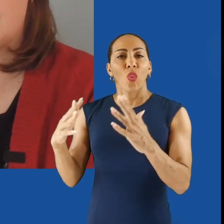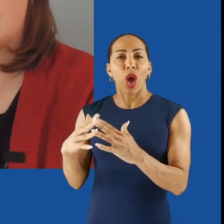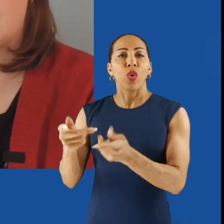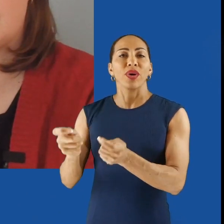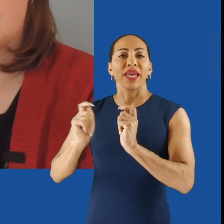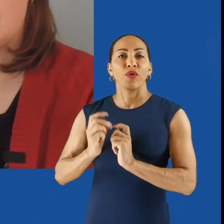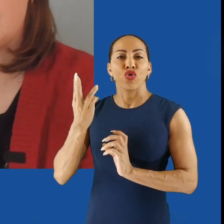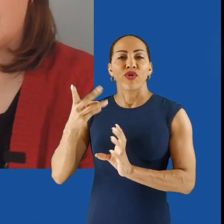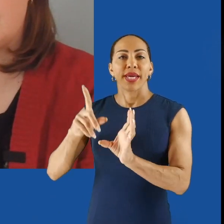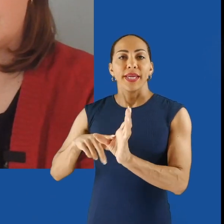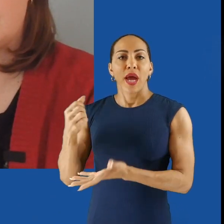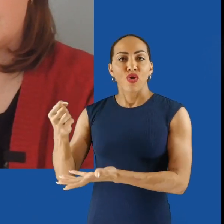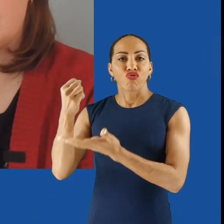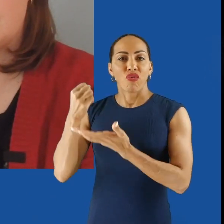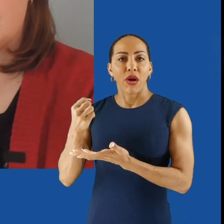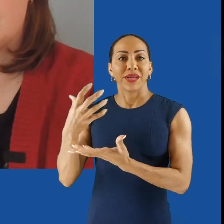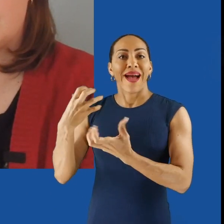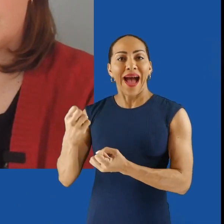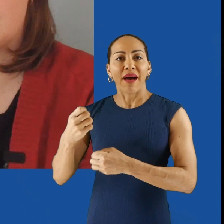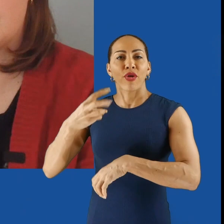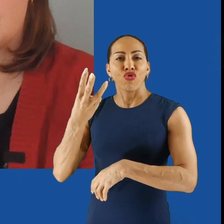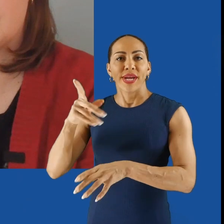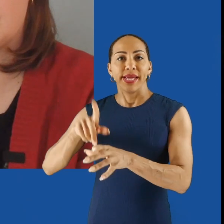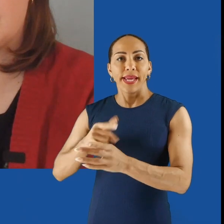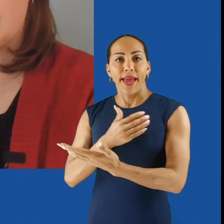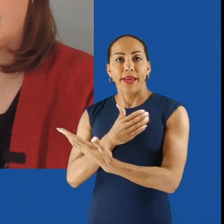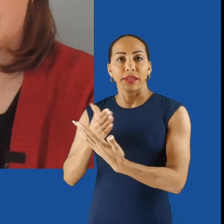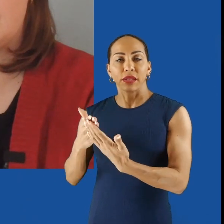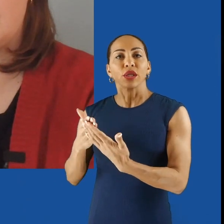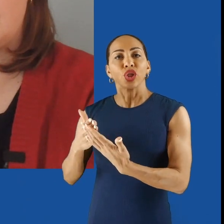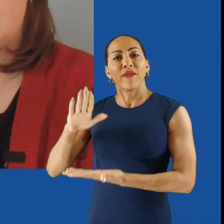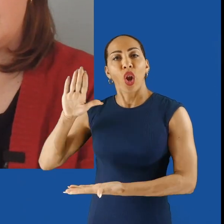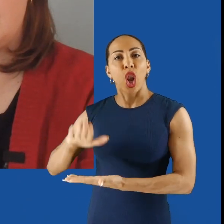will now award you a three-year grant. You have that amount of time to reach the lower earning